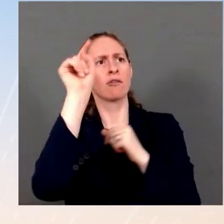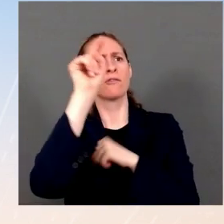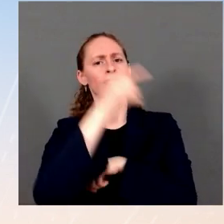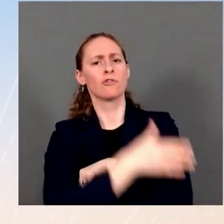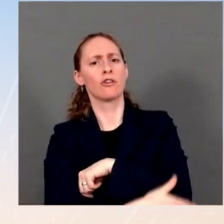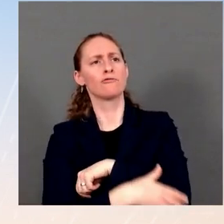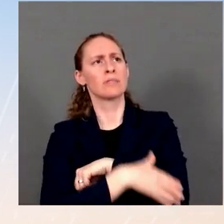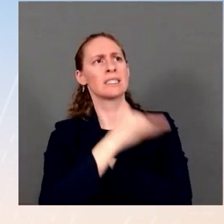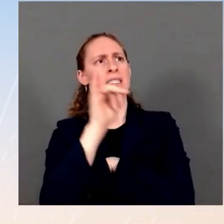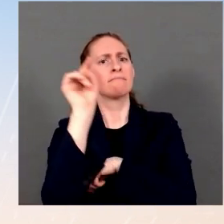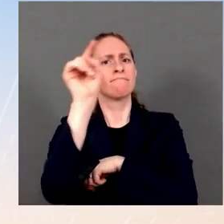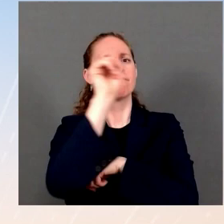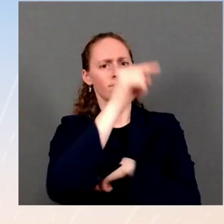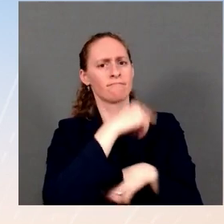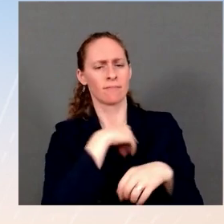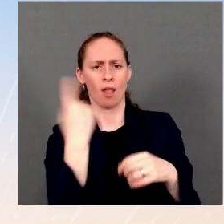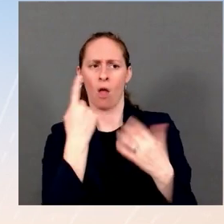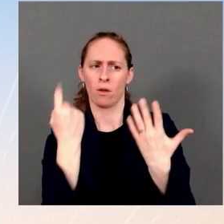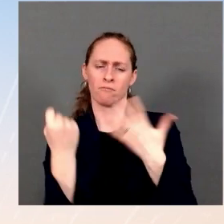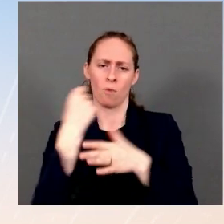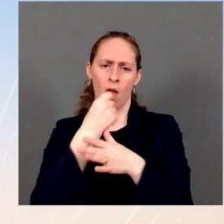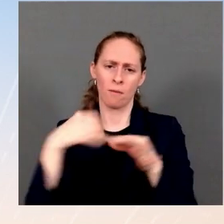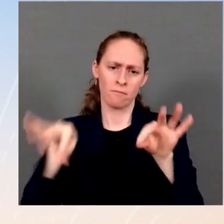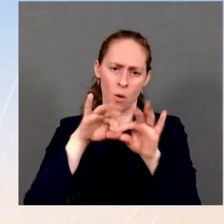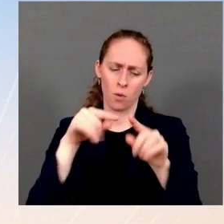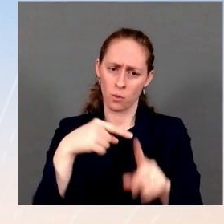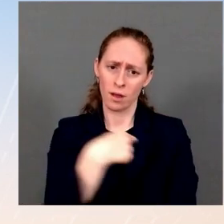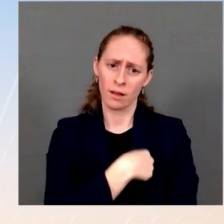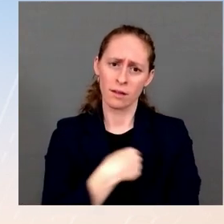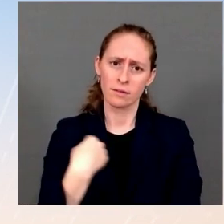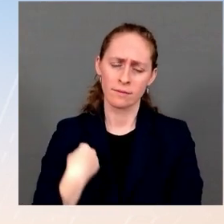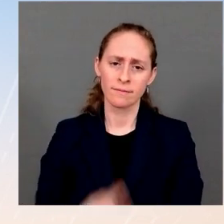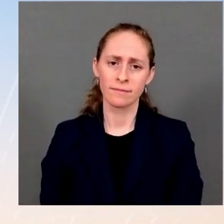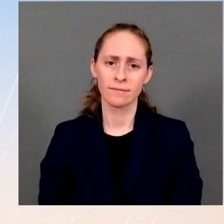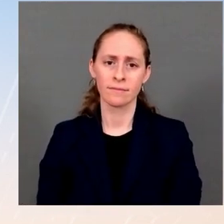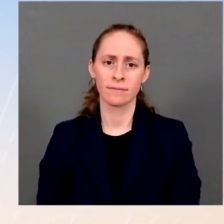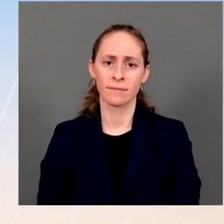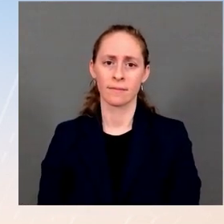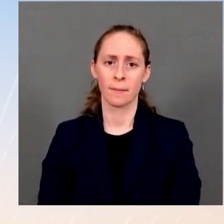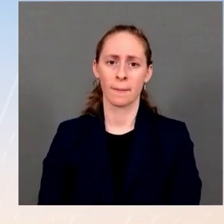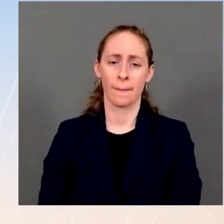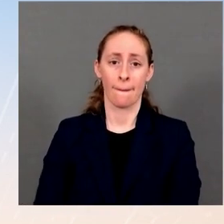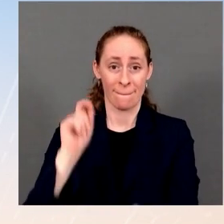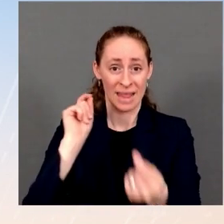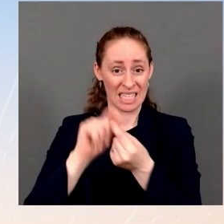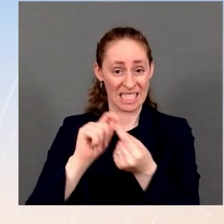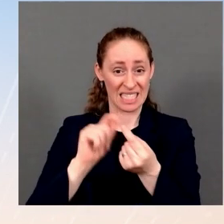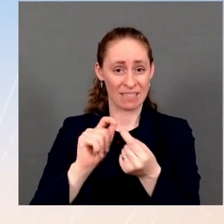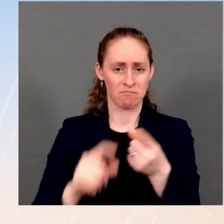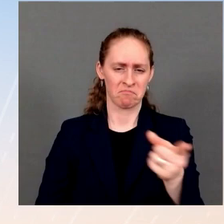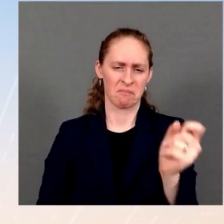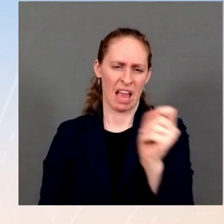For any specifics on the details of this, I would refer you to the Department of State. The Press: And then, today, the President had a conversation